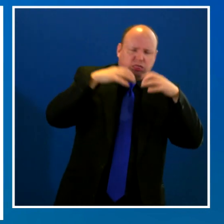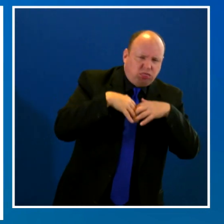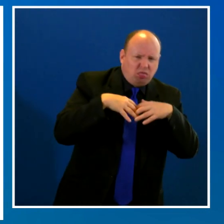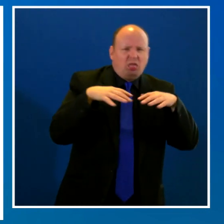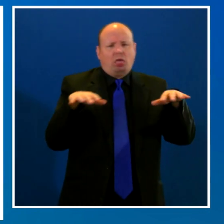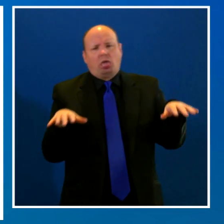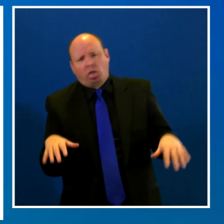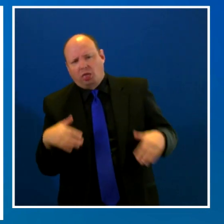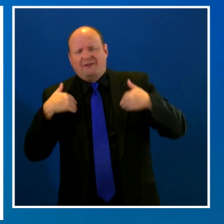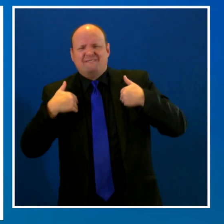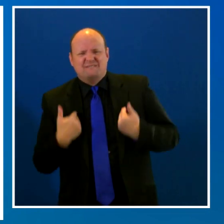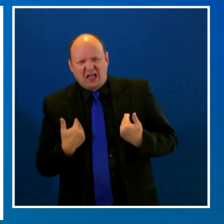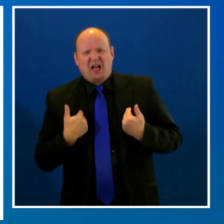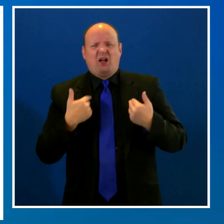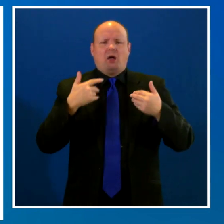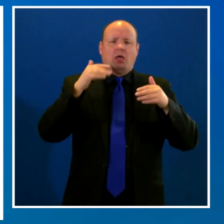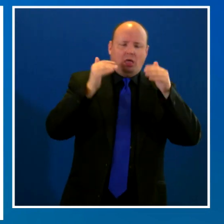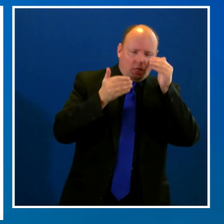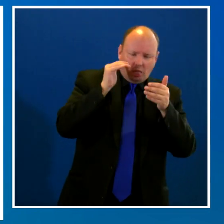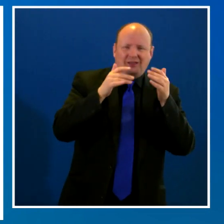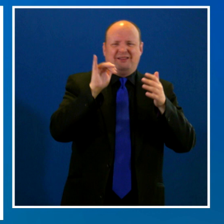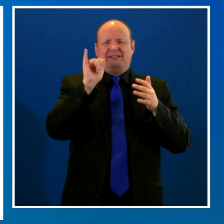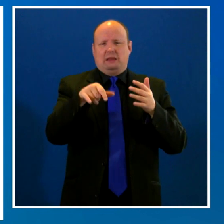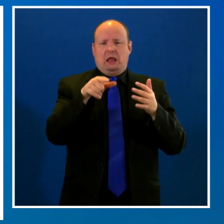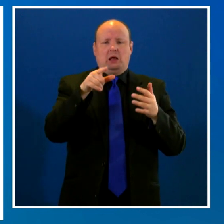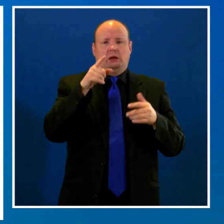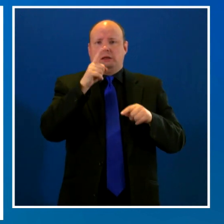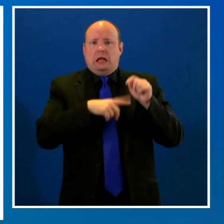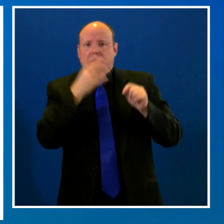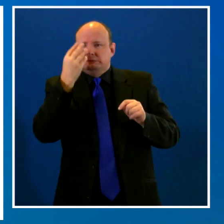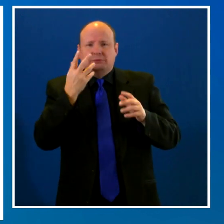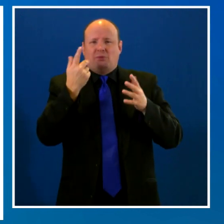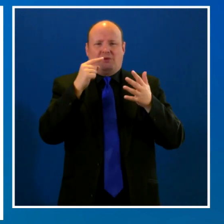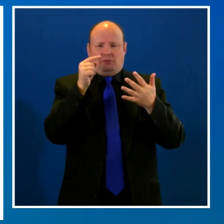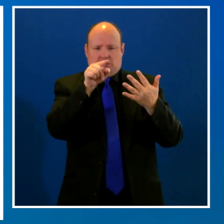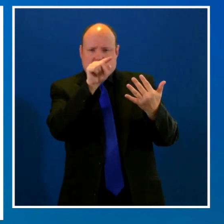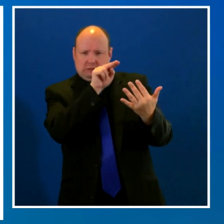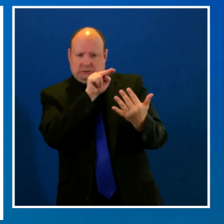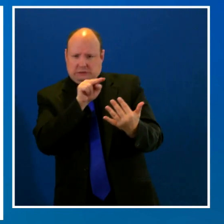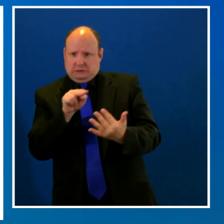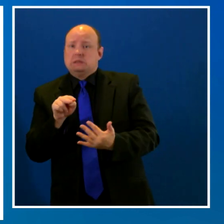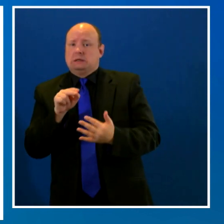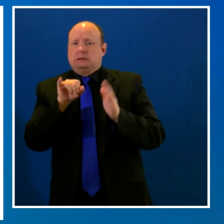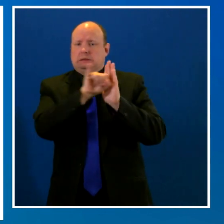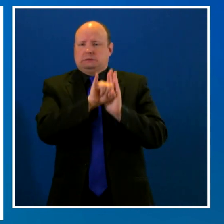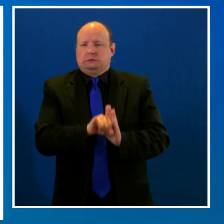and pale grey or blue colored skin, lips or nails.